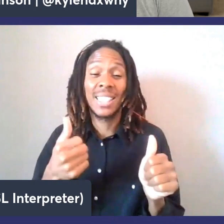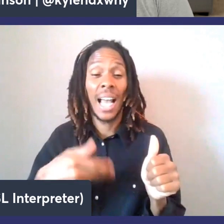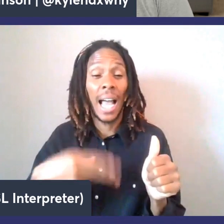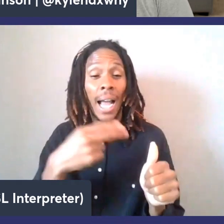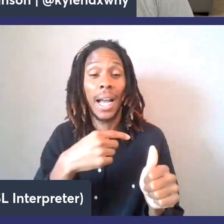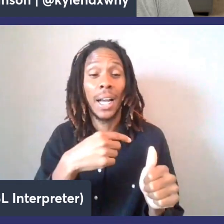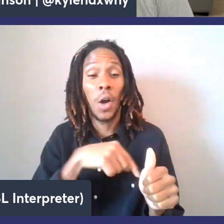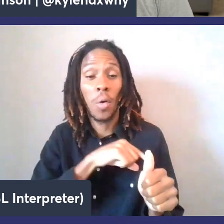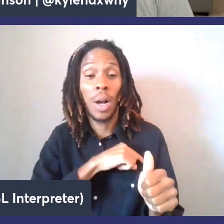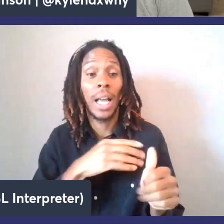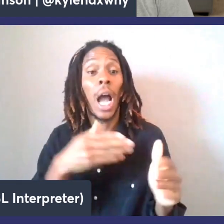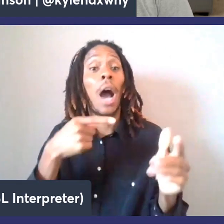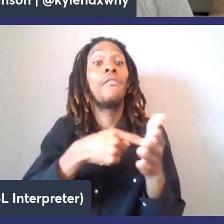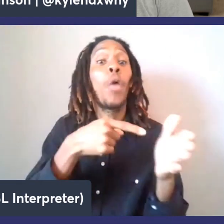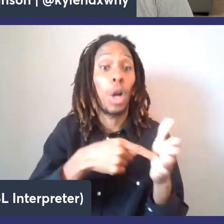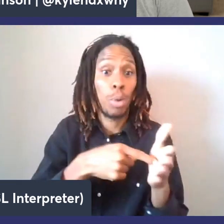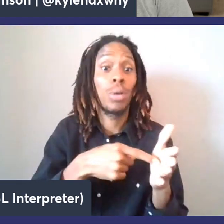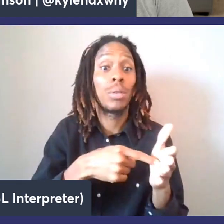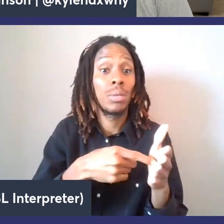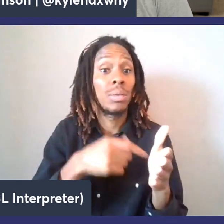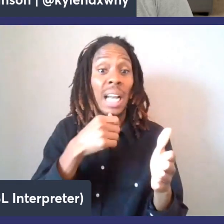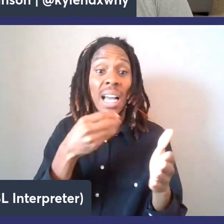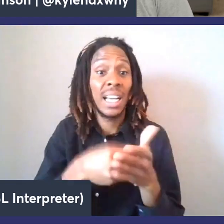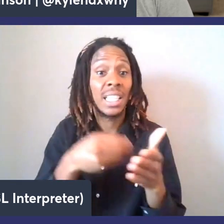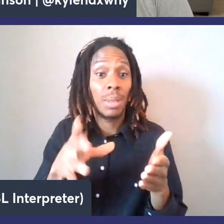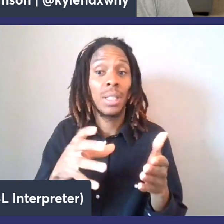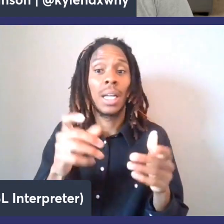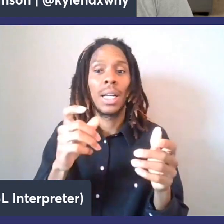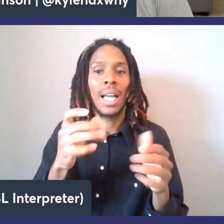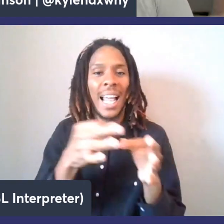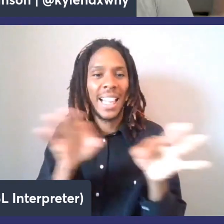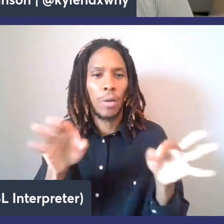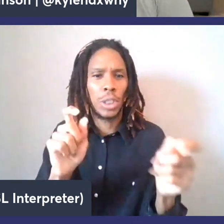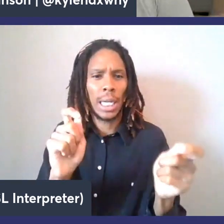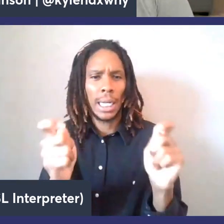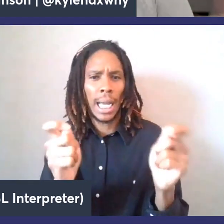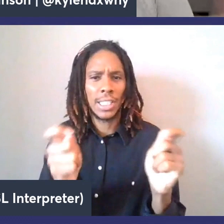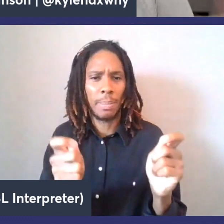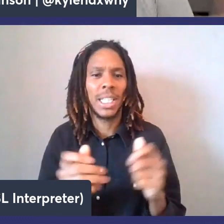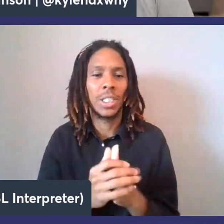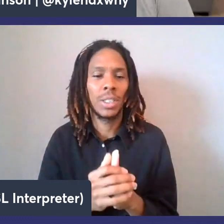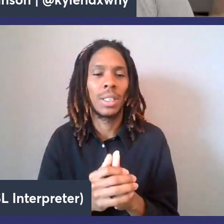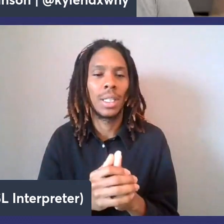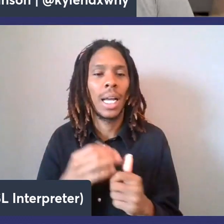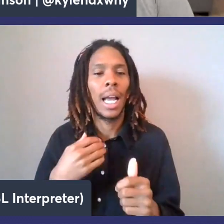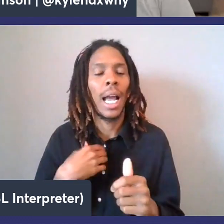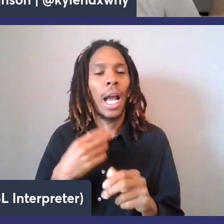and customizable language translation. I mentioned the word neural machine translation,